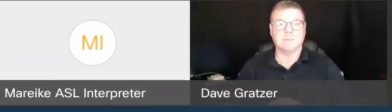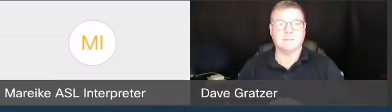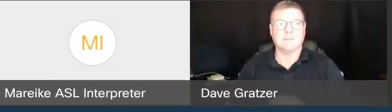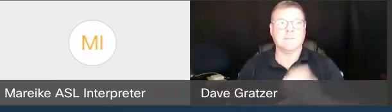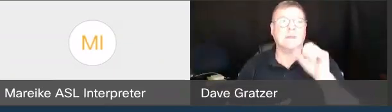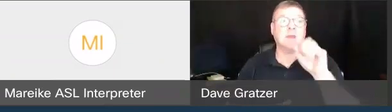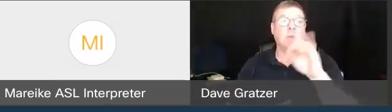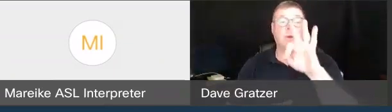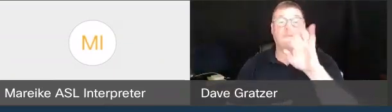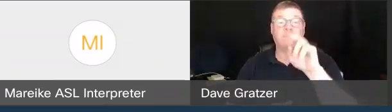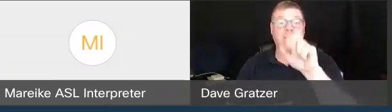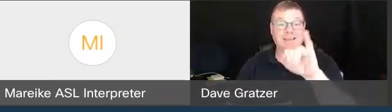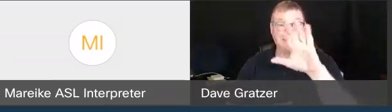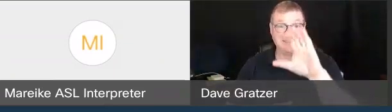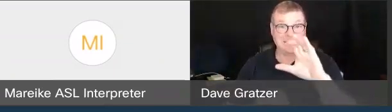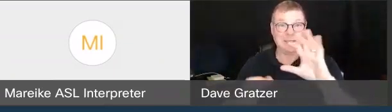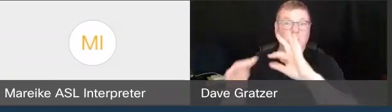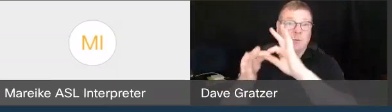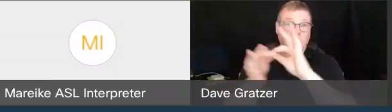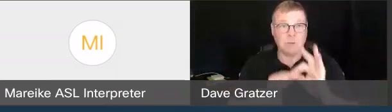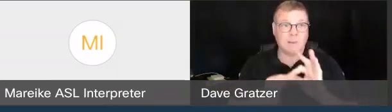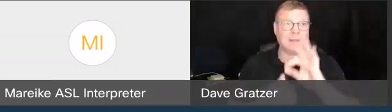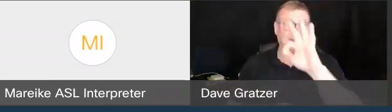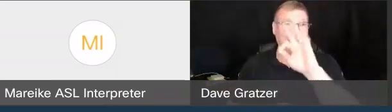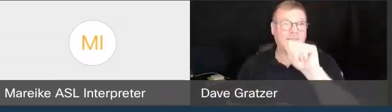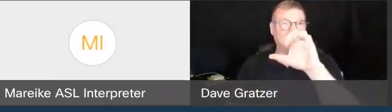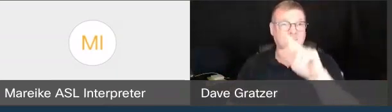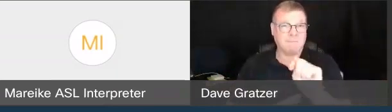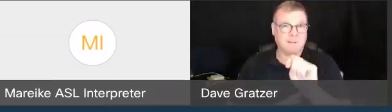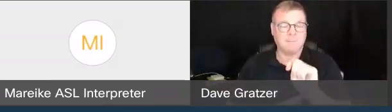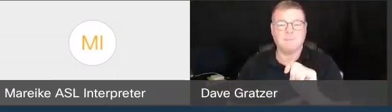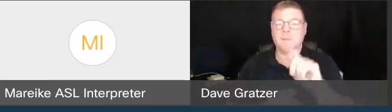Treatment with respect to the literature. So what do we know? What do we need to know with